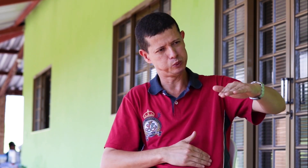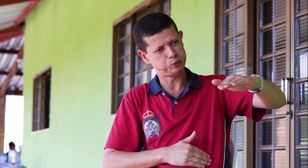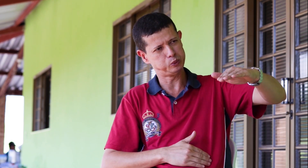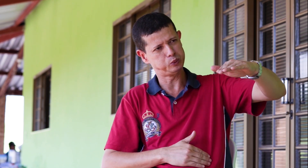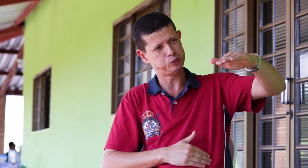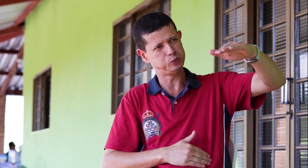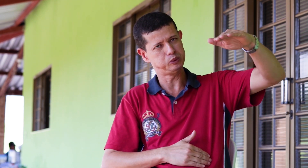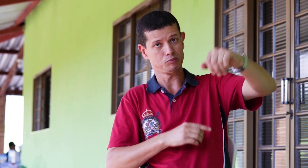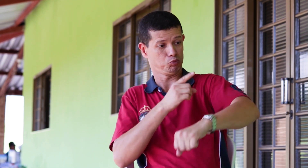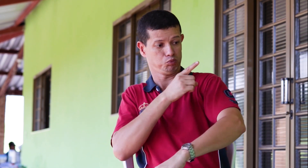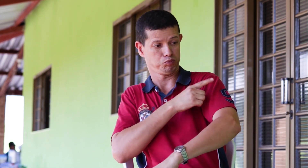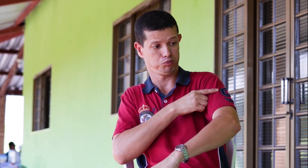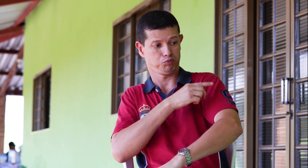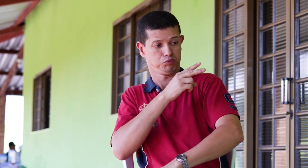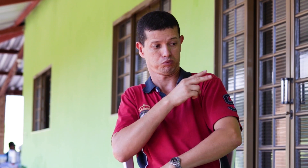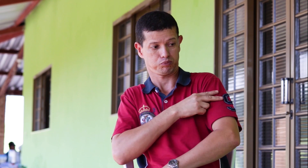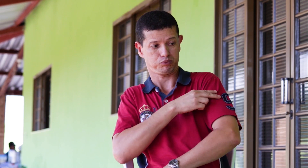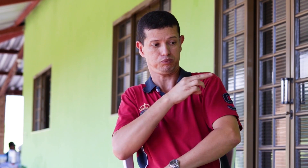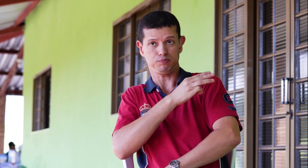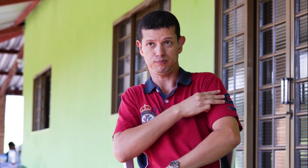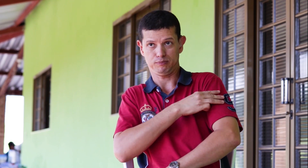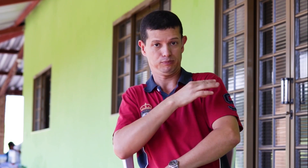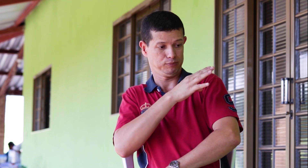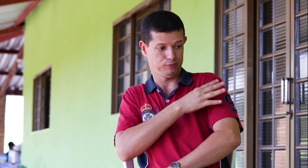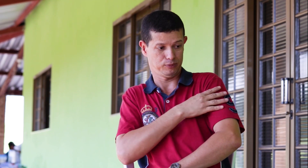Growing up, I attended elementary and middle school